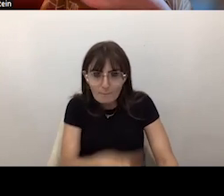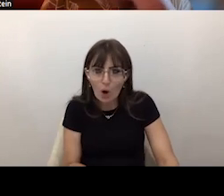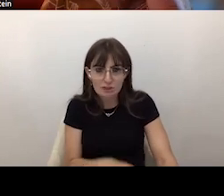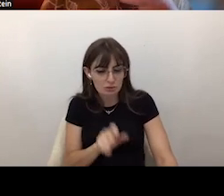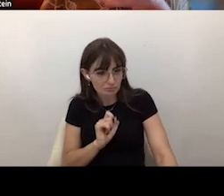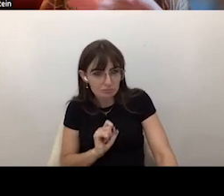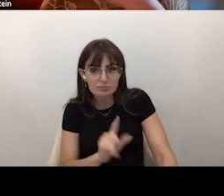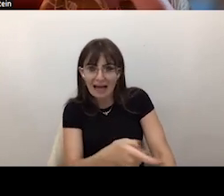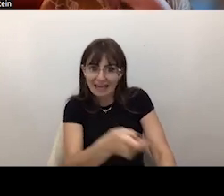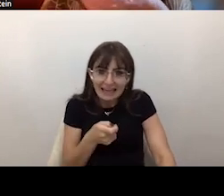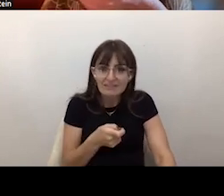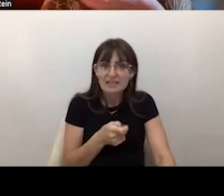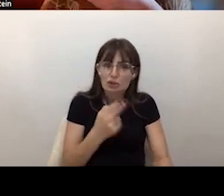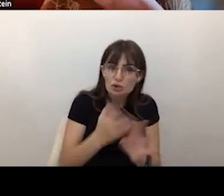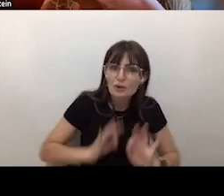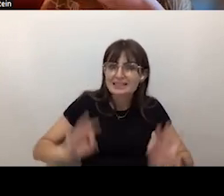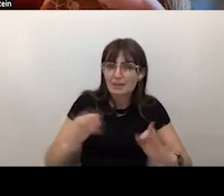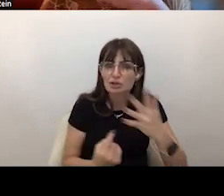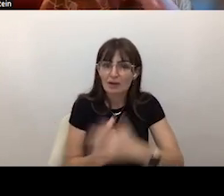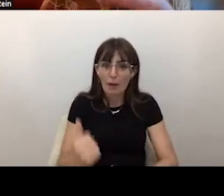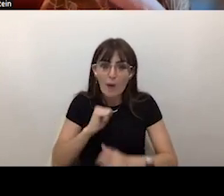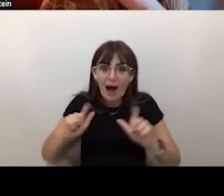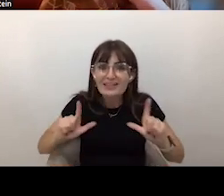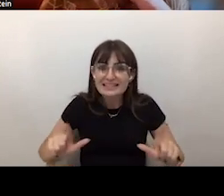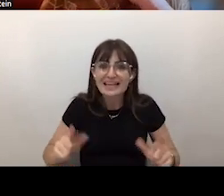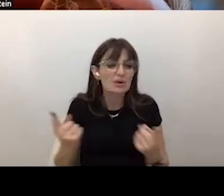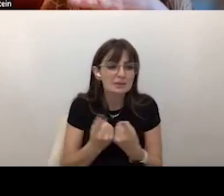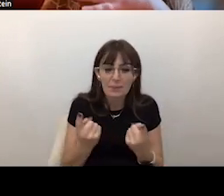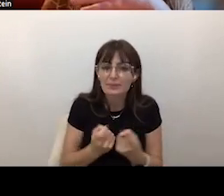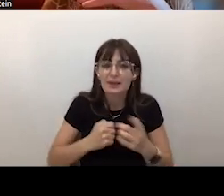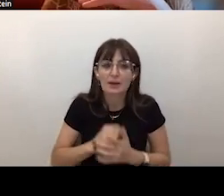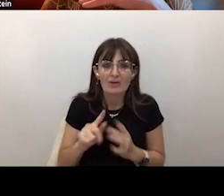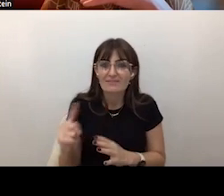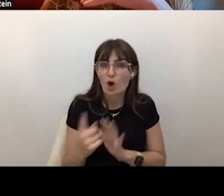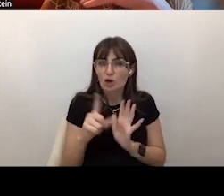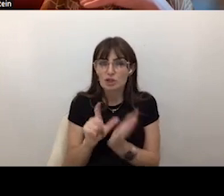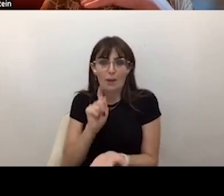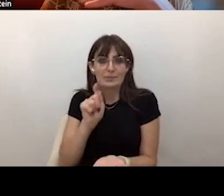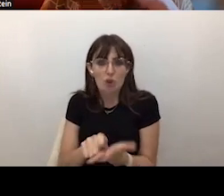to a special event or behind-the-scenes. If someone is a first-time donor, I want to